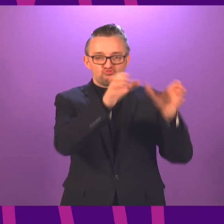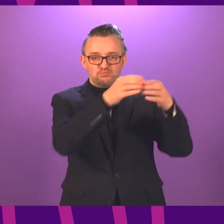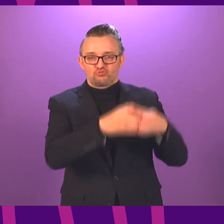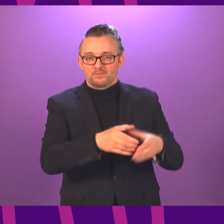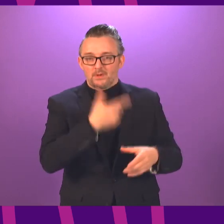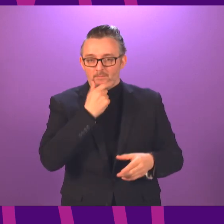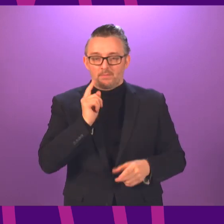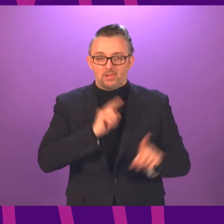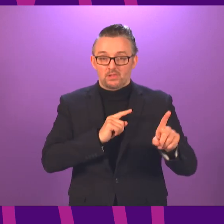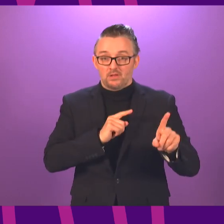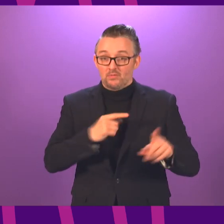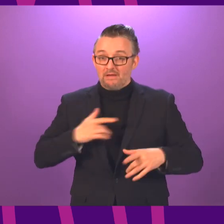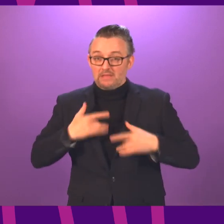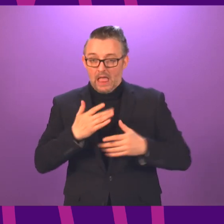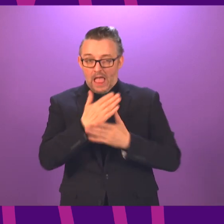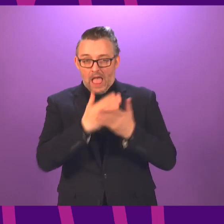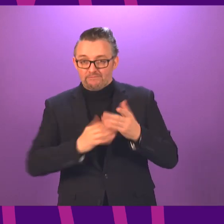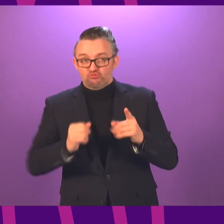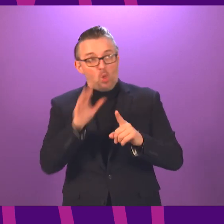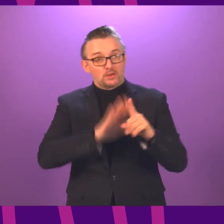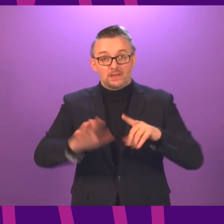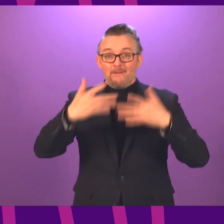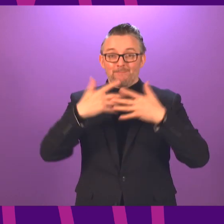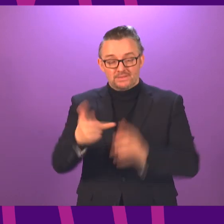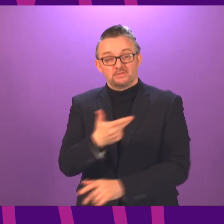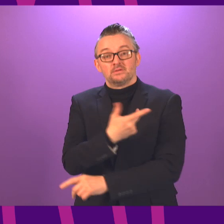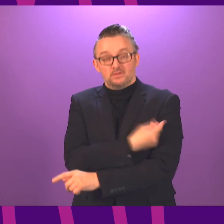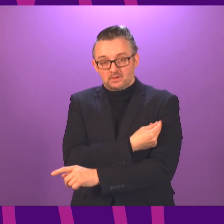that vaccinating around half of the population will have a significant effect on reducing